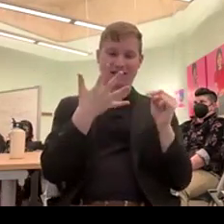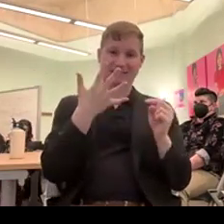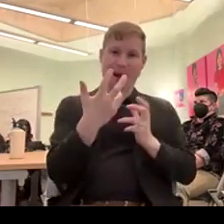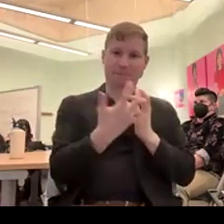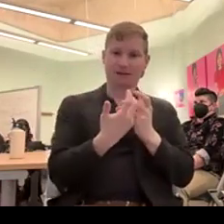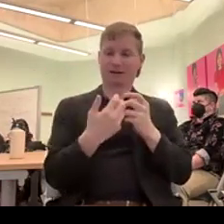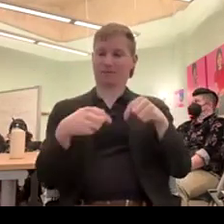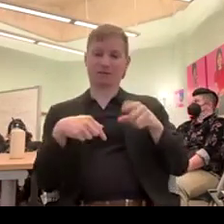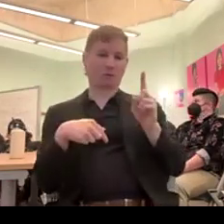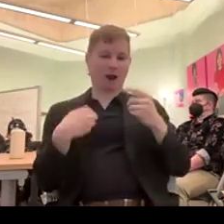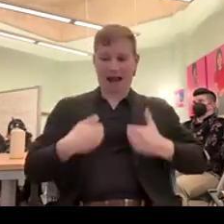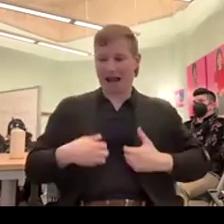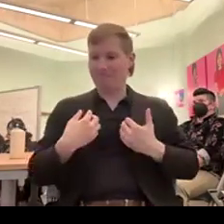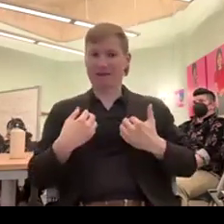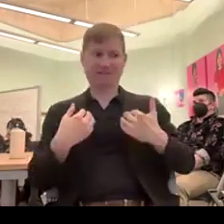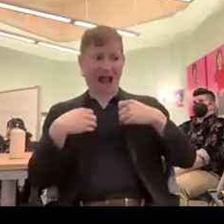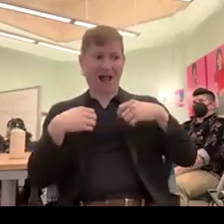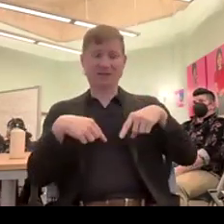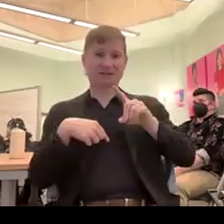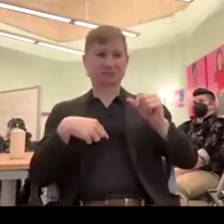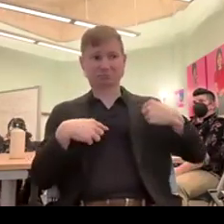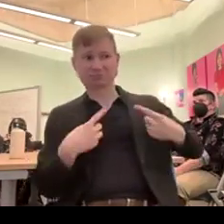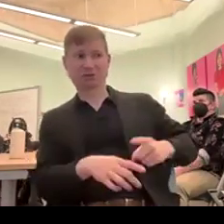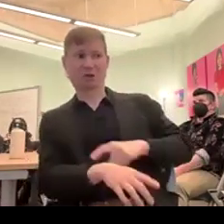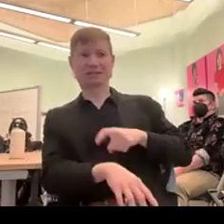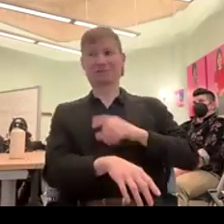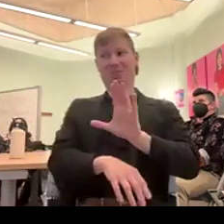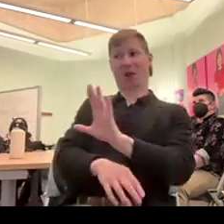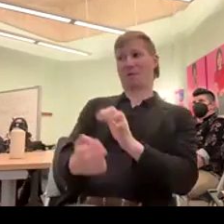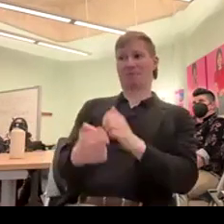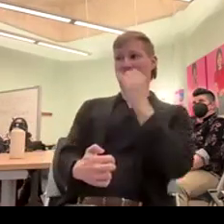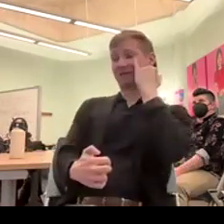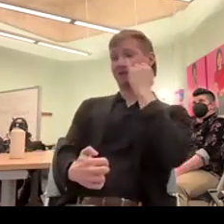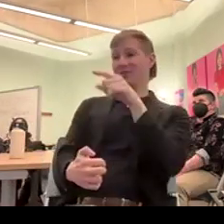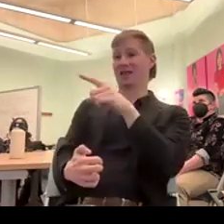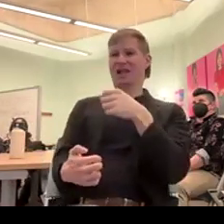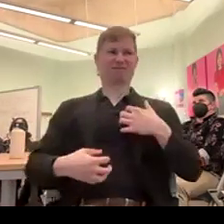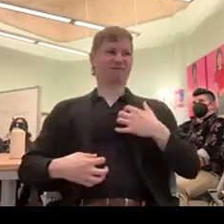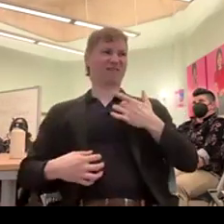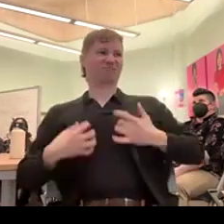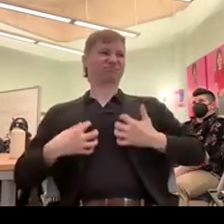myself, "This is what I'm granted, this is where I'm at. I've had this for a long time. It is their